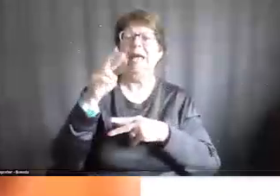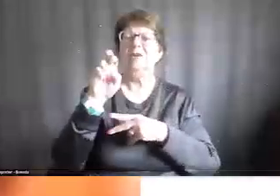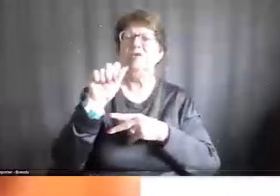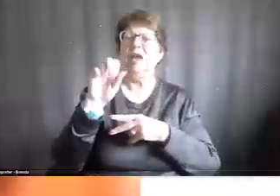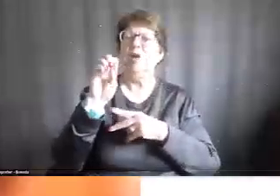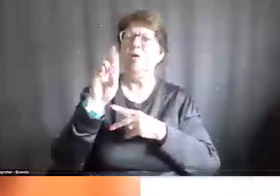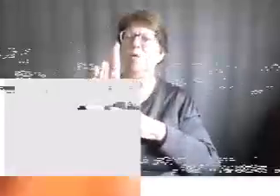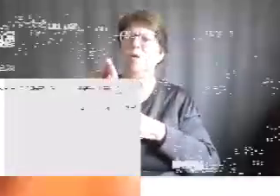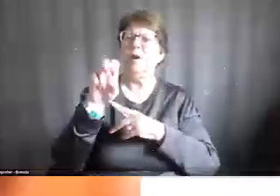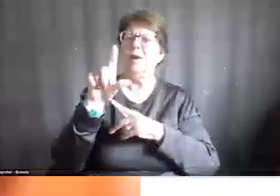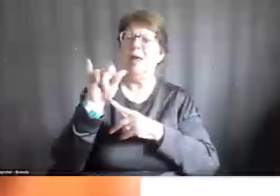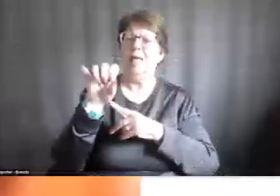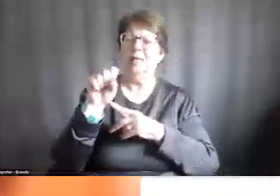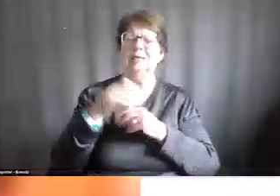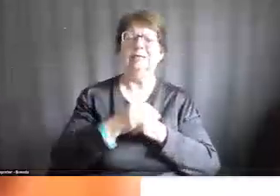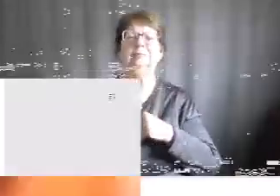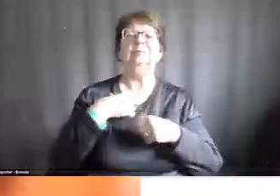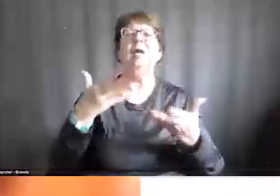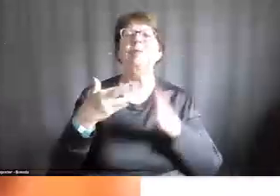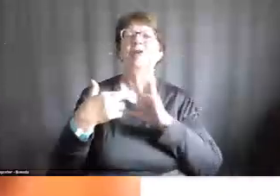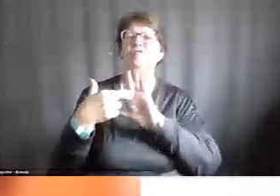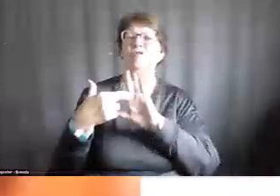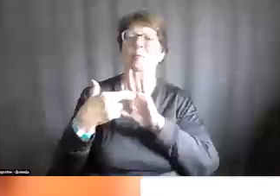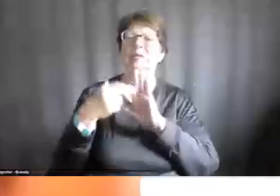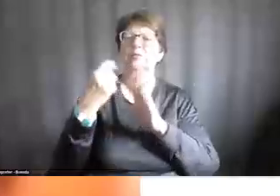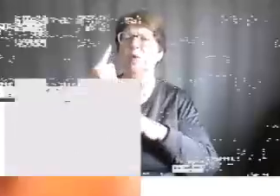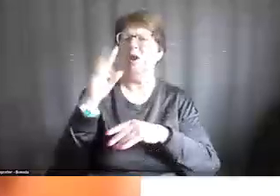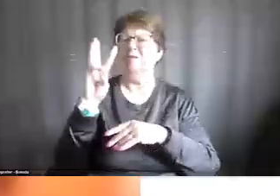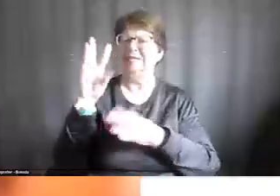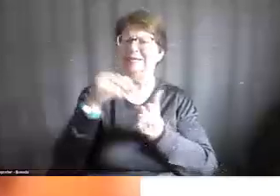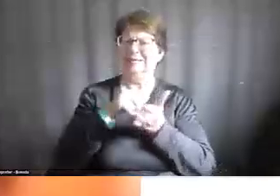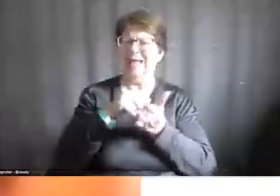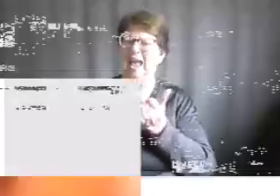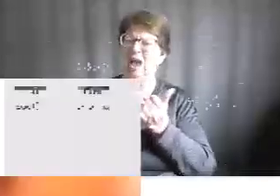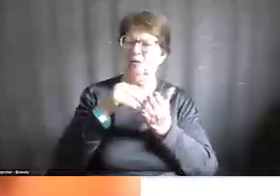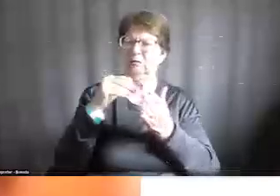Boardroom: I'm here today representing more than 6,000 plus members of Liona Local 242.